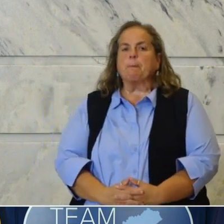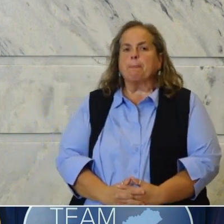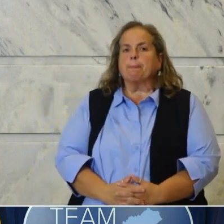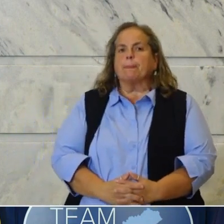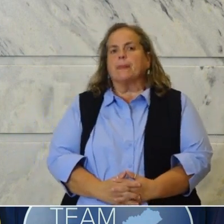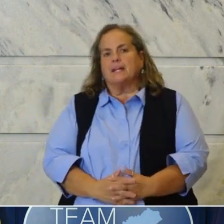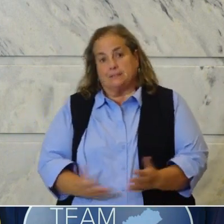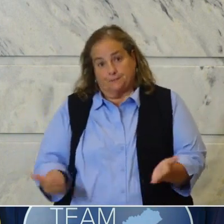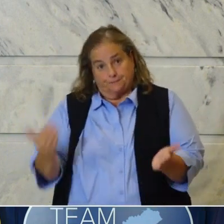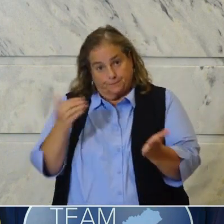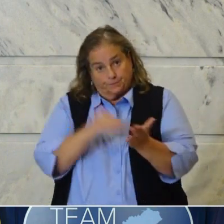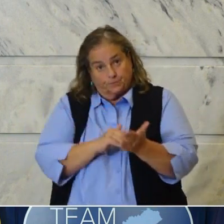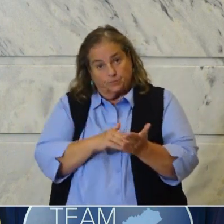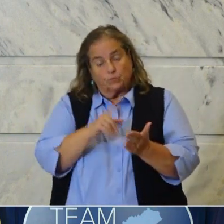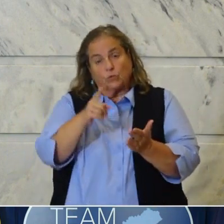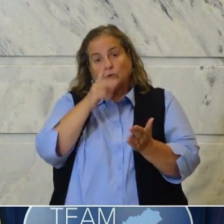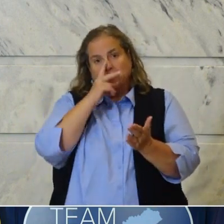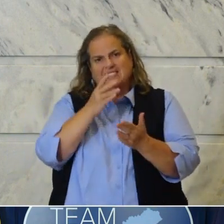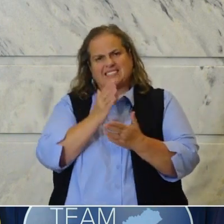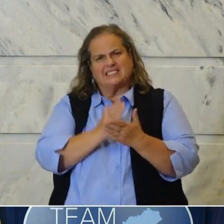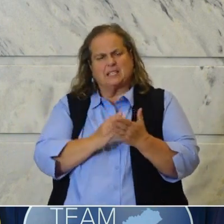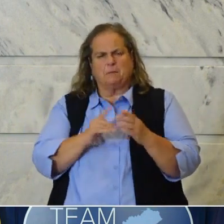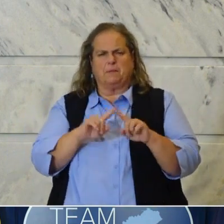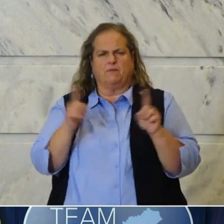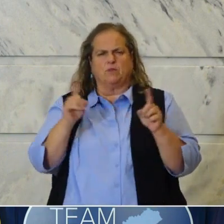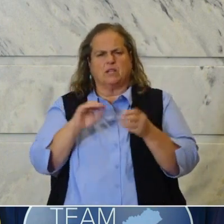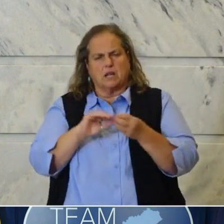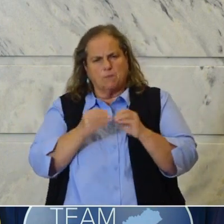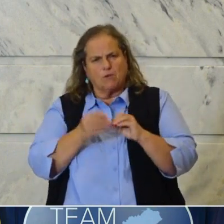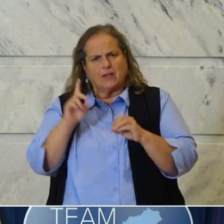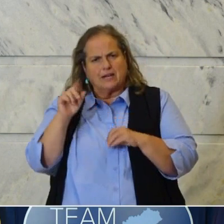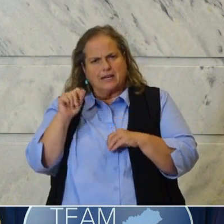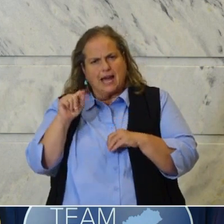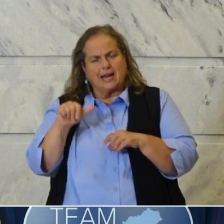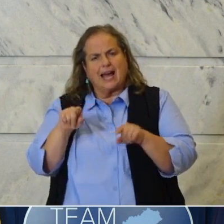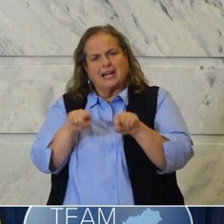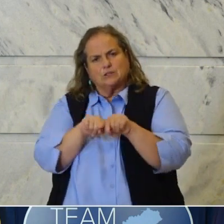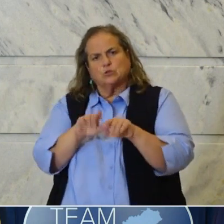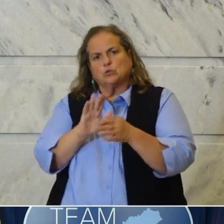Again, you will see some discrepancy in the data as schools report faster than